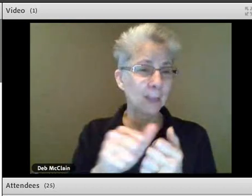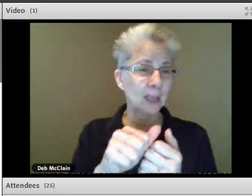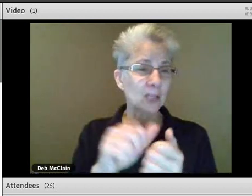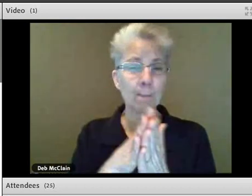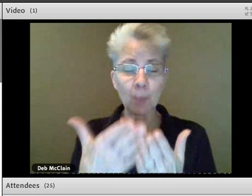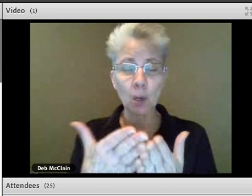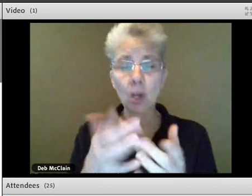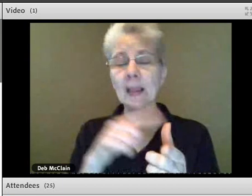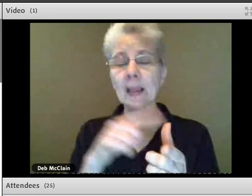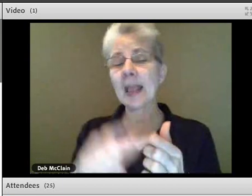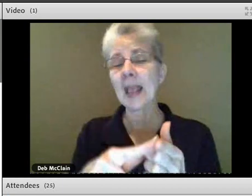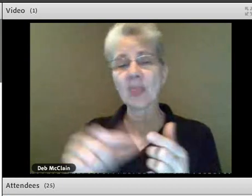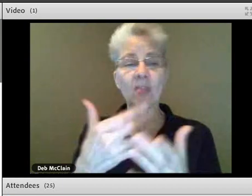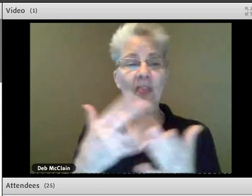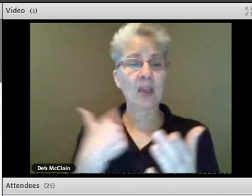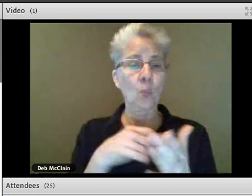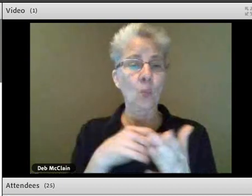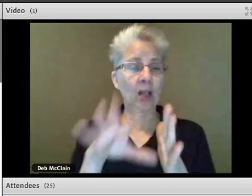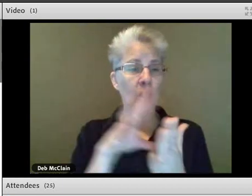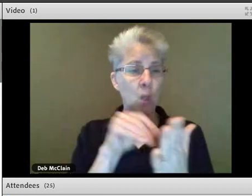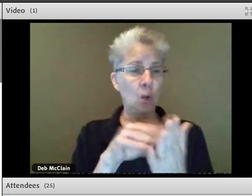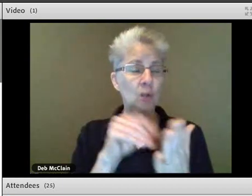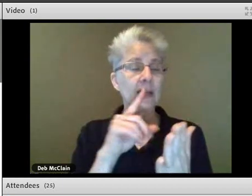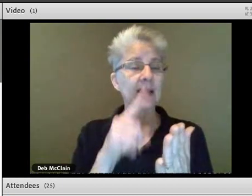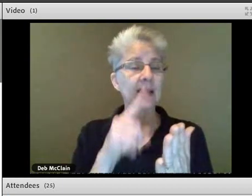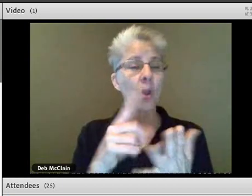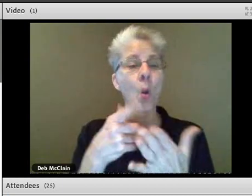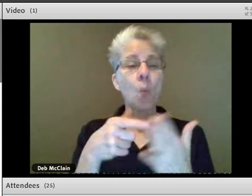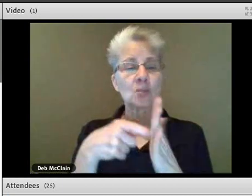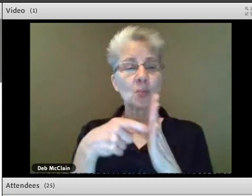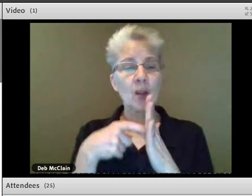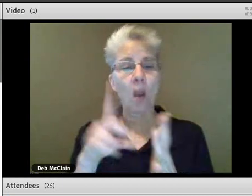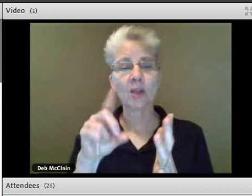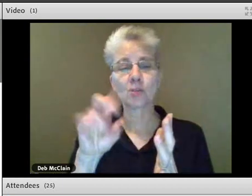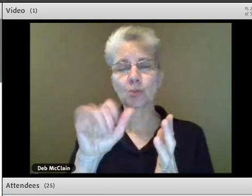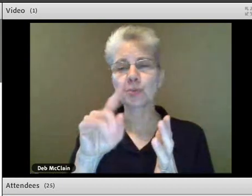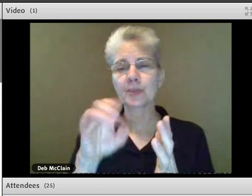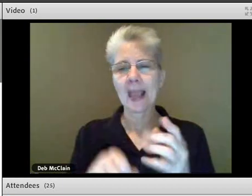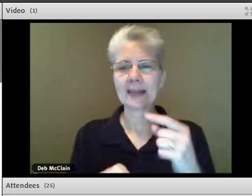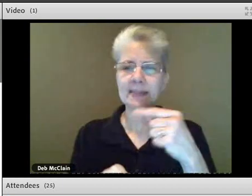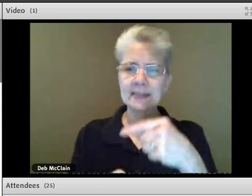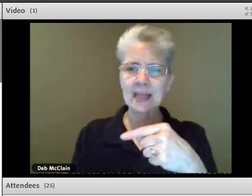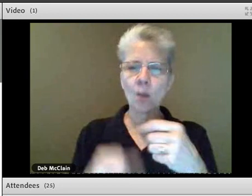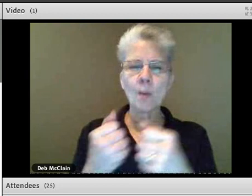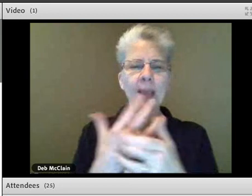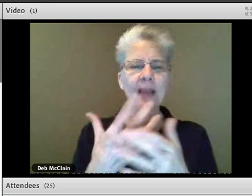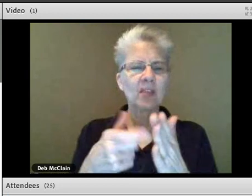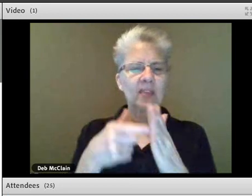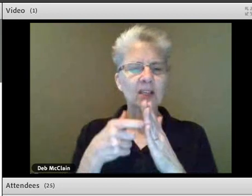And then the other thing that we have found you want to always require due dates, and we make the due dates for everything at the end of the month, so every month,